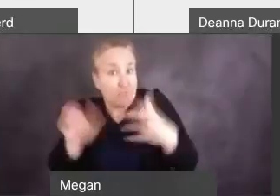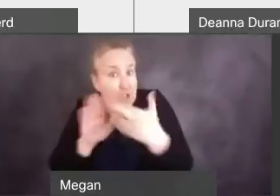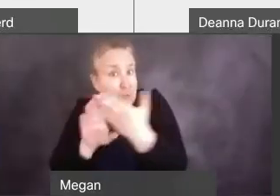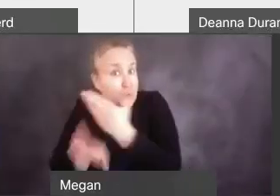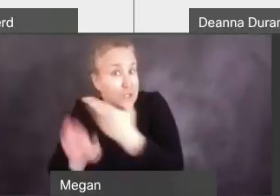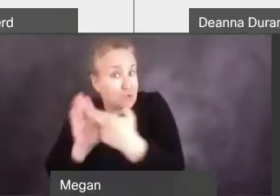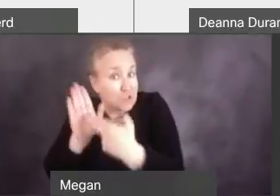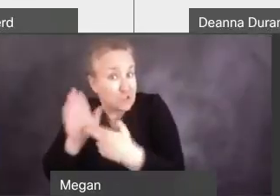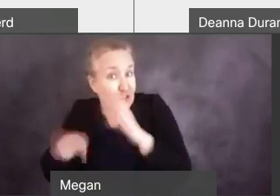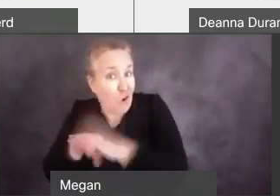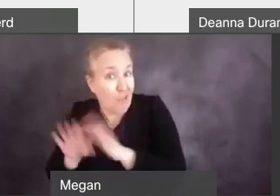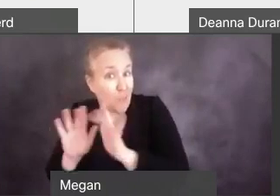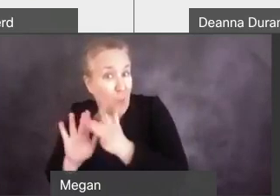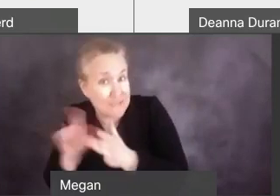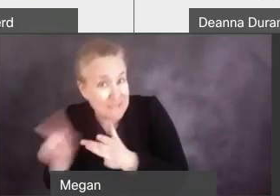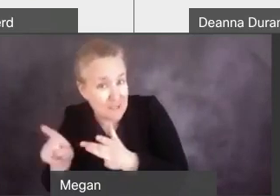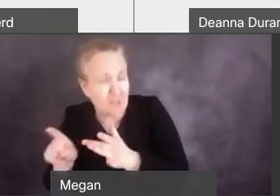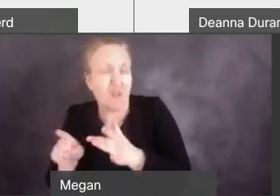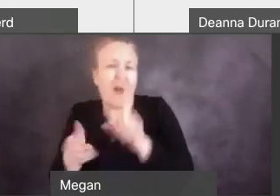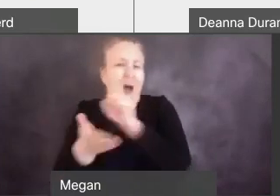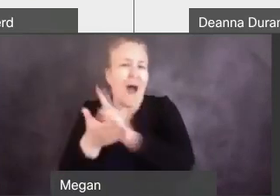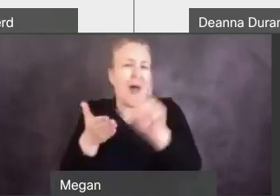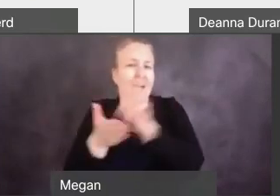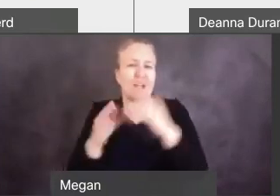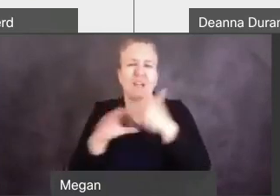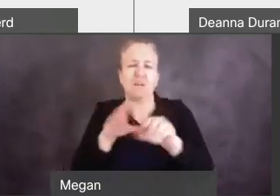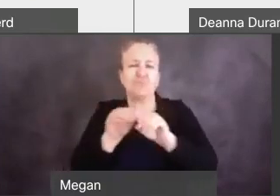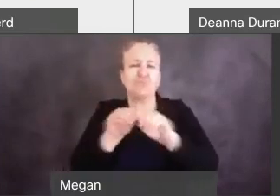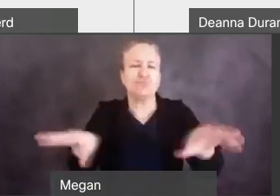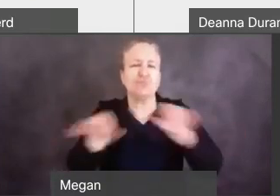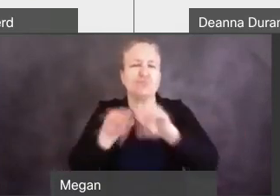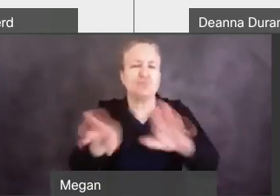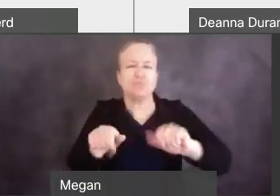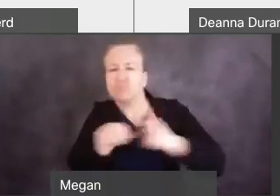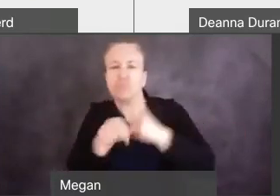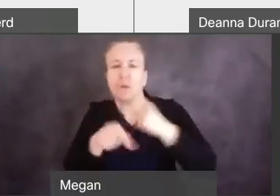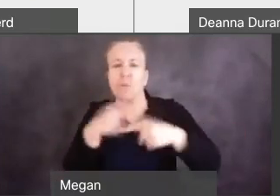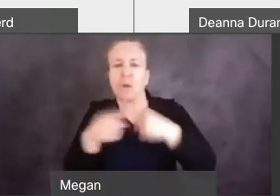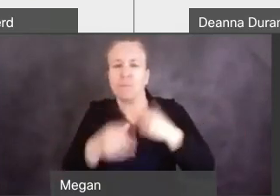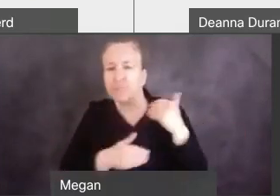be sending weekly emails to keep you updated on our vaccination progress and what you can